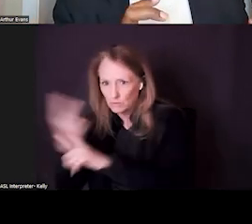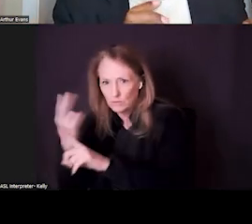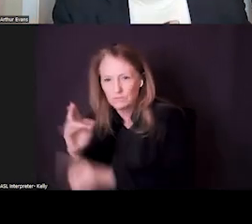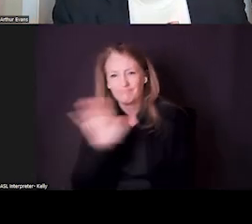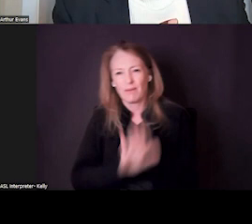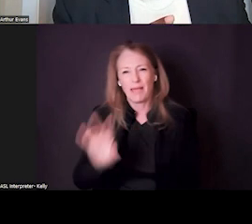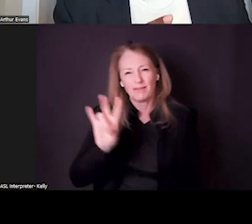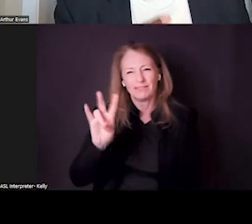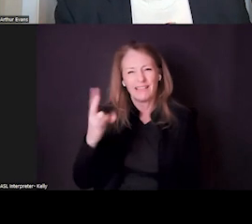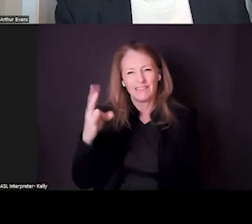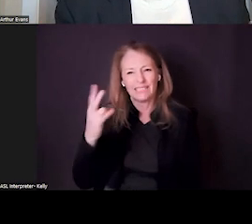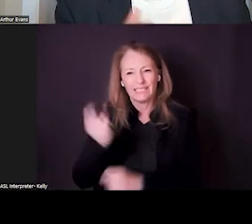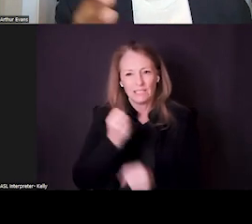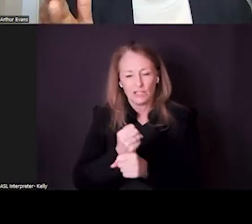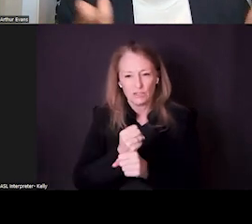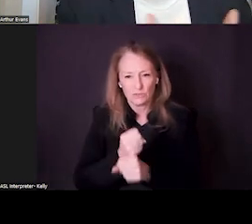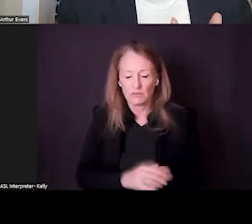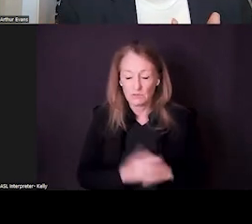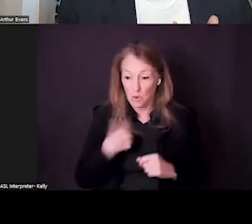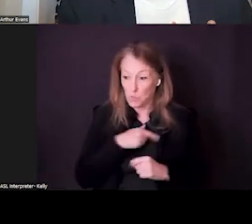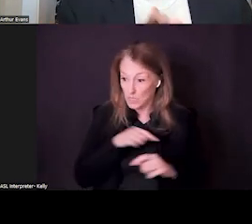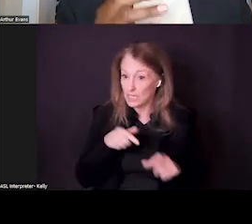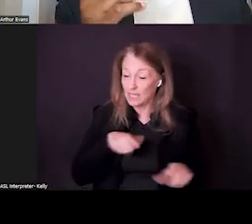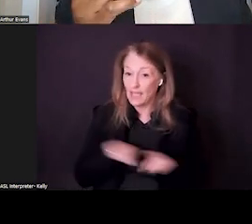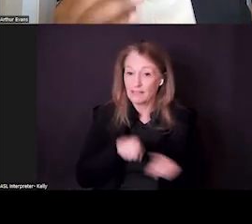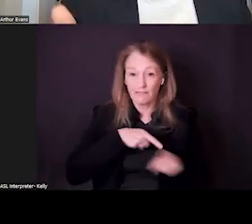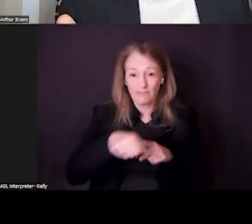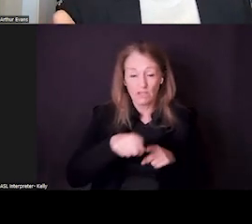A LOT BETTER, AS A FIELD, AT CLOSING THAT GAP AND DOING THINGS